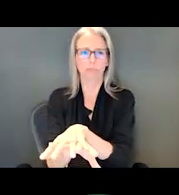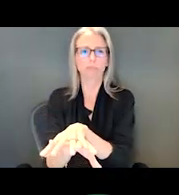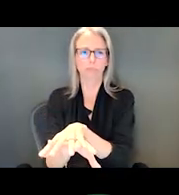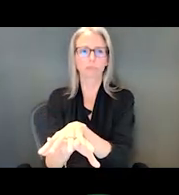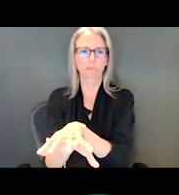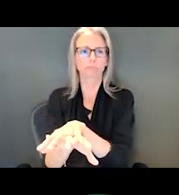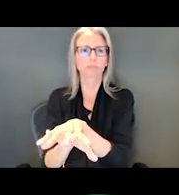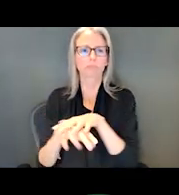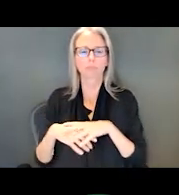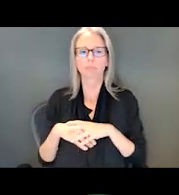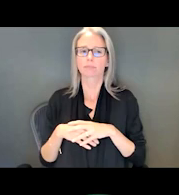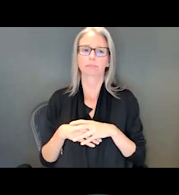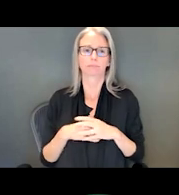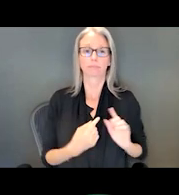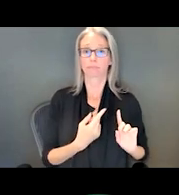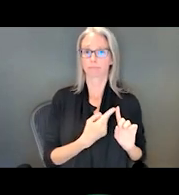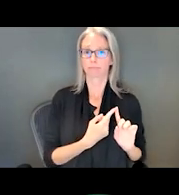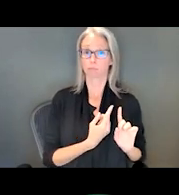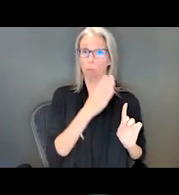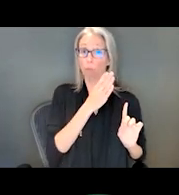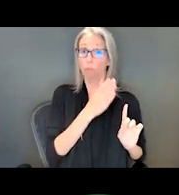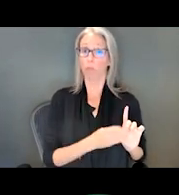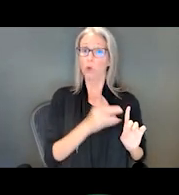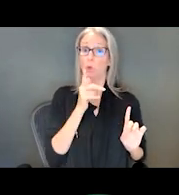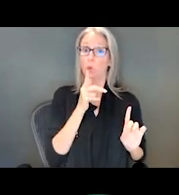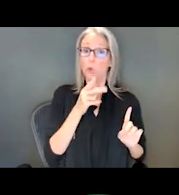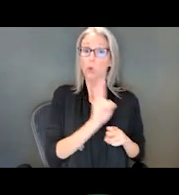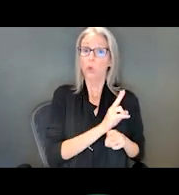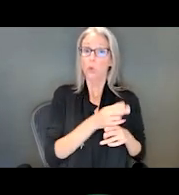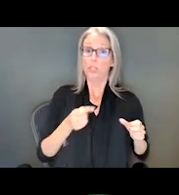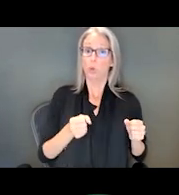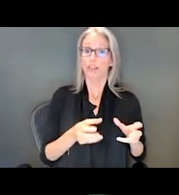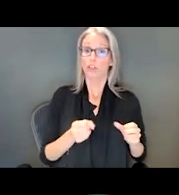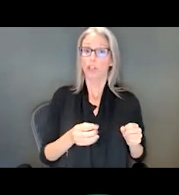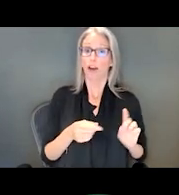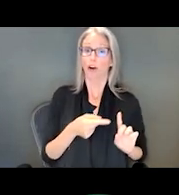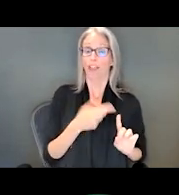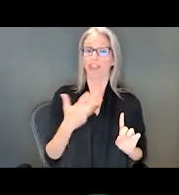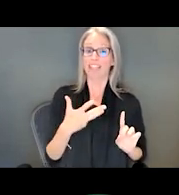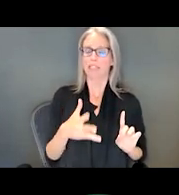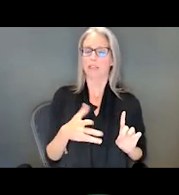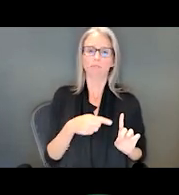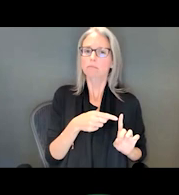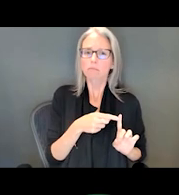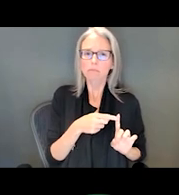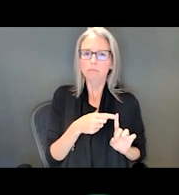experiences really impact our experiences and parts and and absolutely need to be. Considered as such.